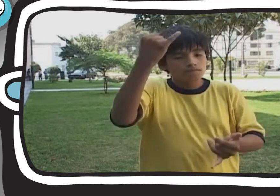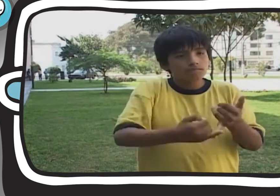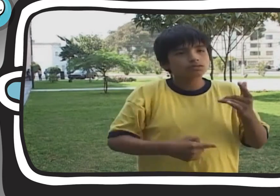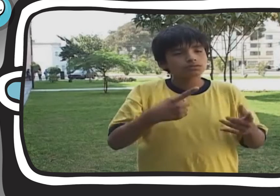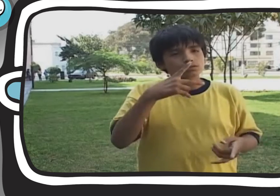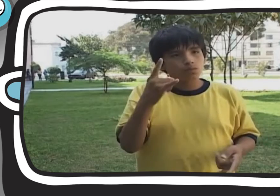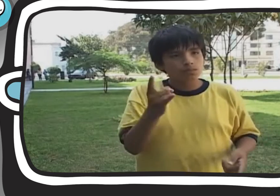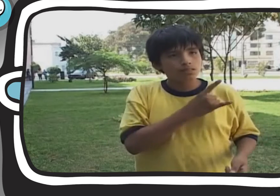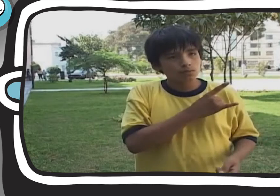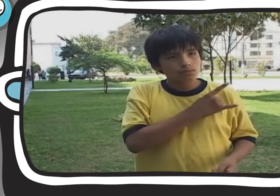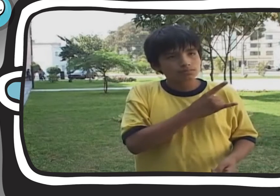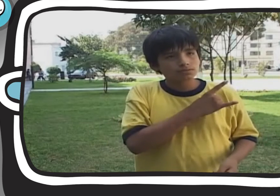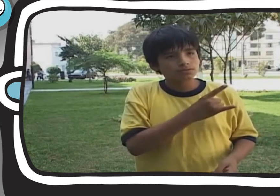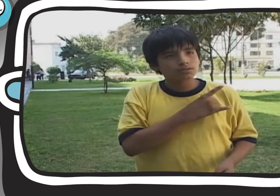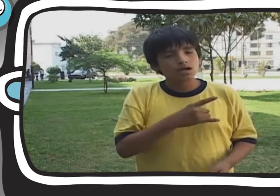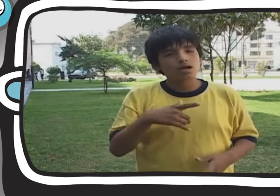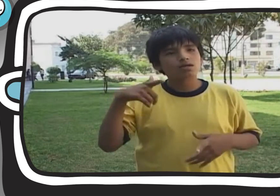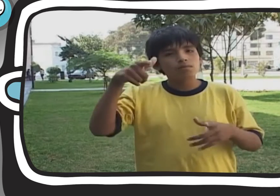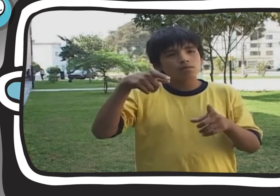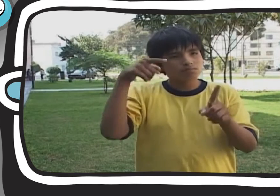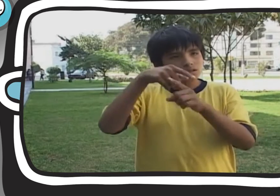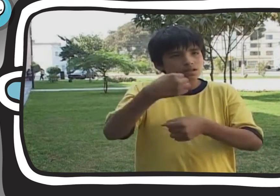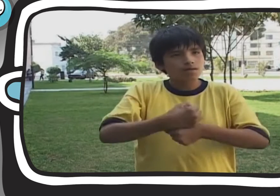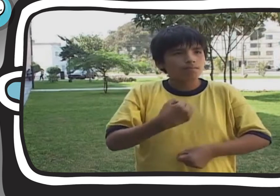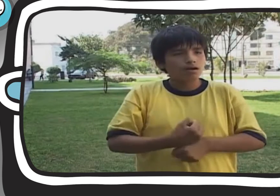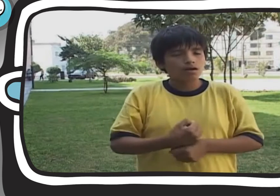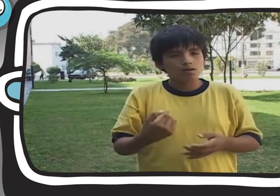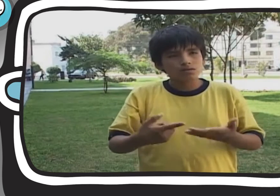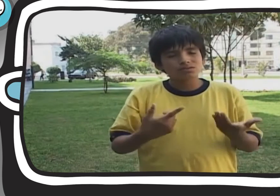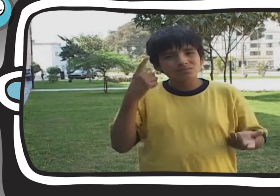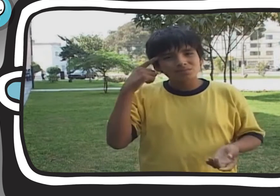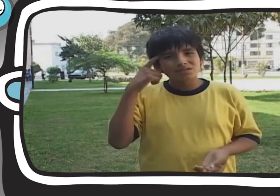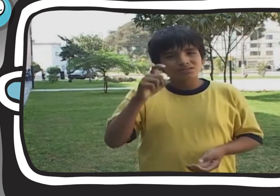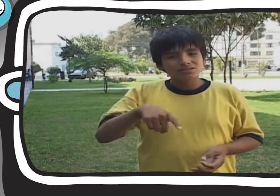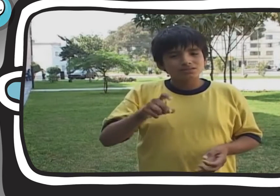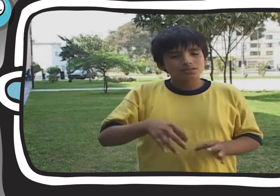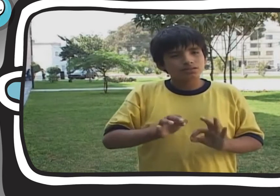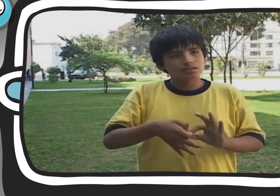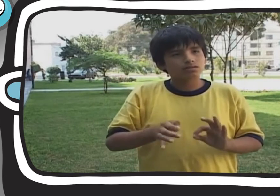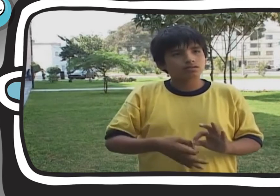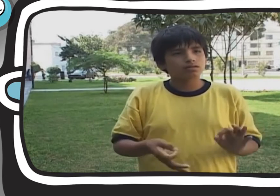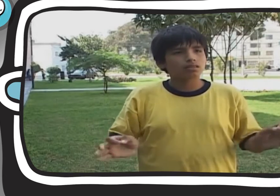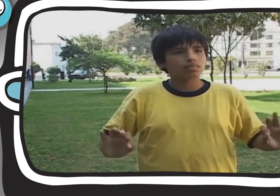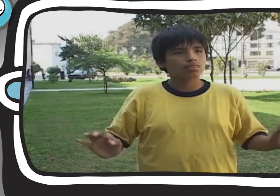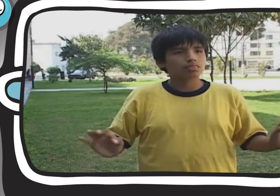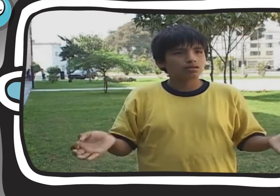And I want to work, but I need an interpreter. And I cannot do it because I don’t understand words I don’t understand the meaning